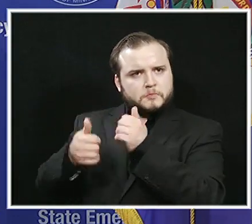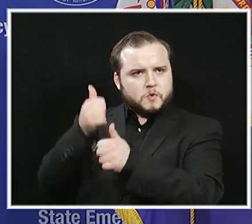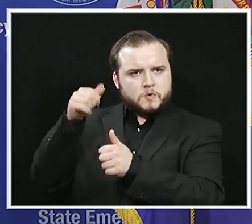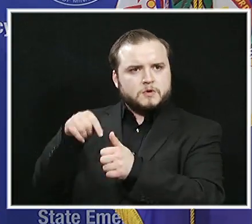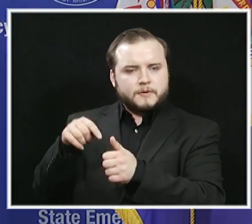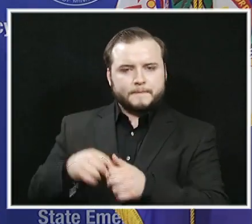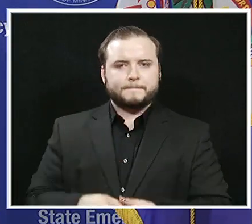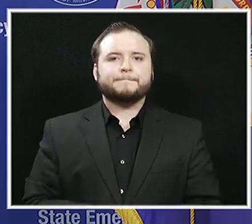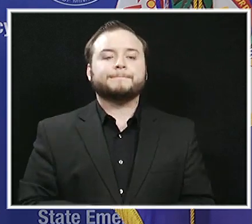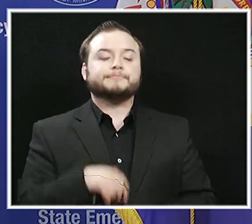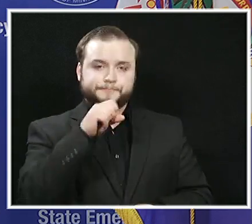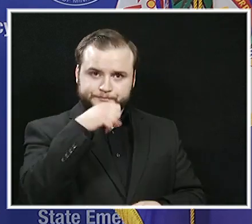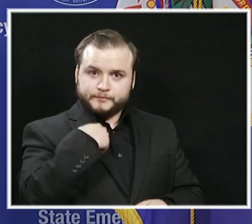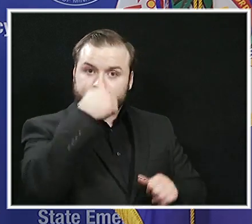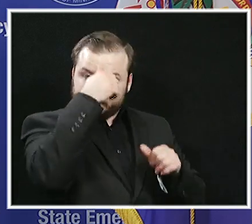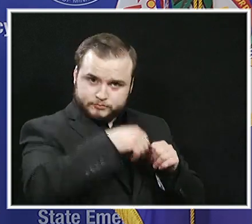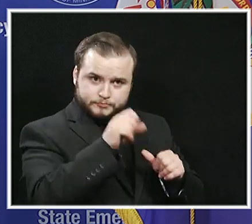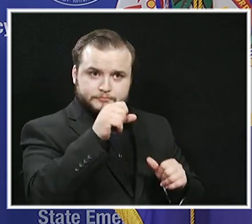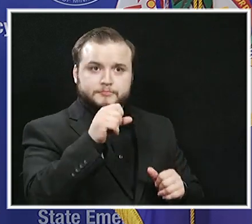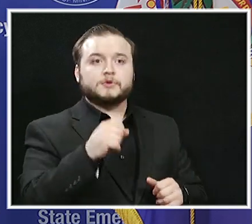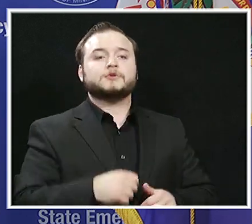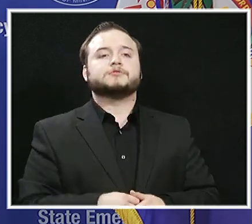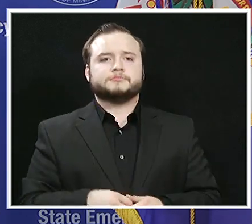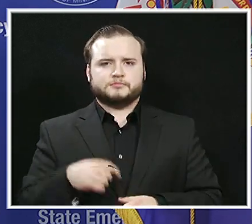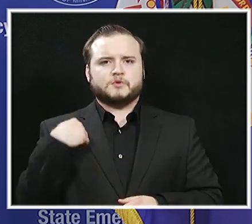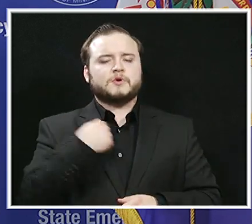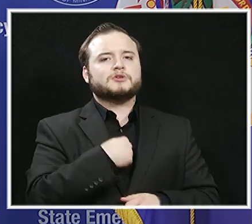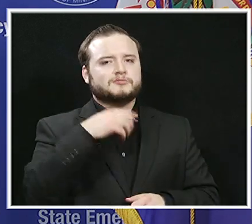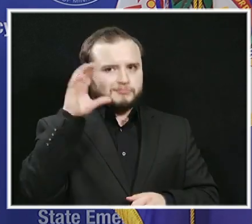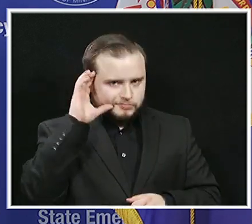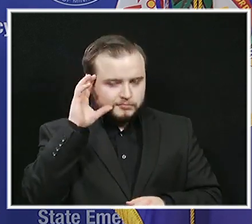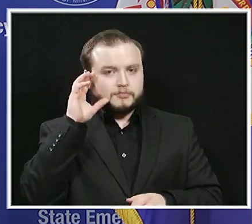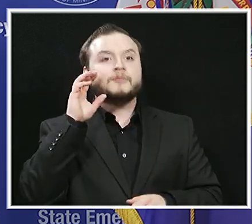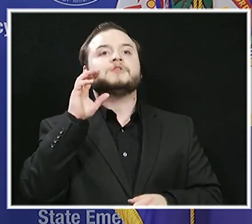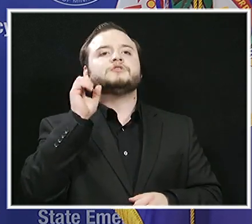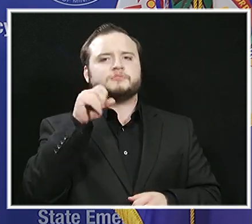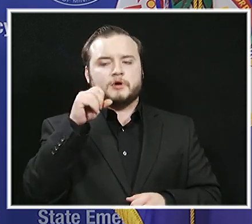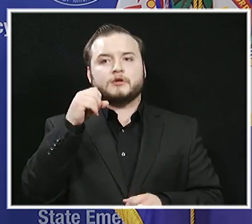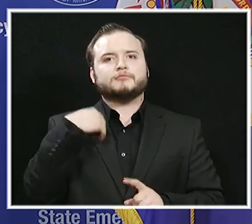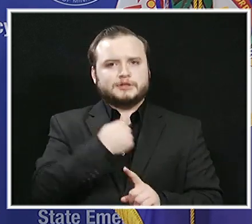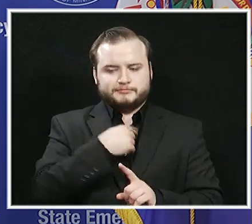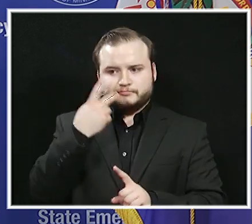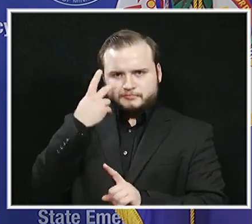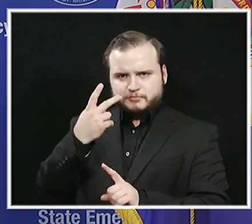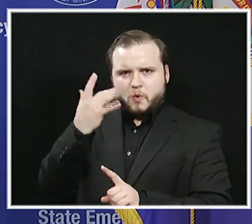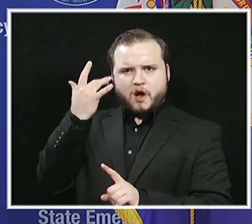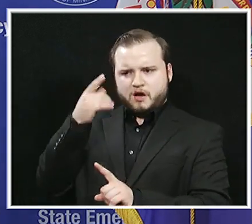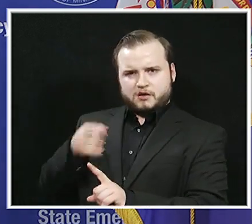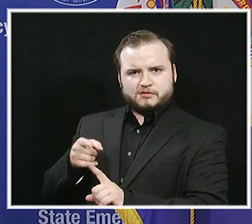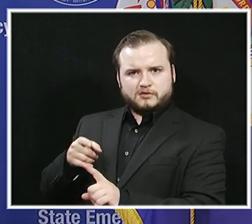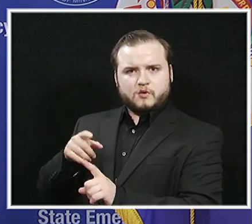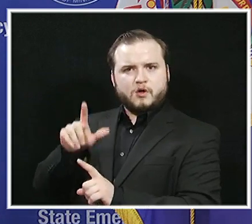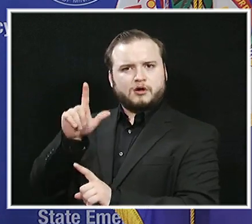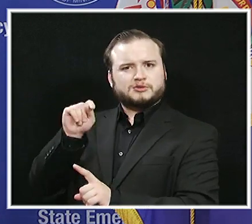And we have the whole time. And I think those of you out there listening, a lot of this kind of seems counter